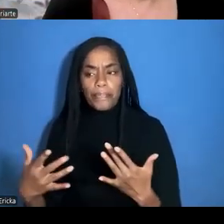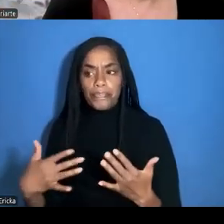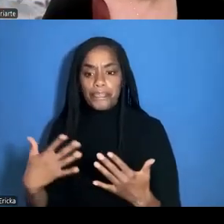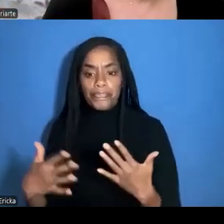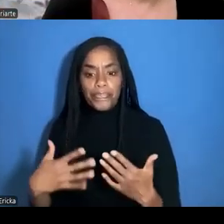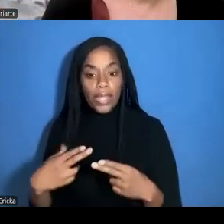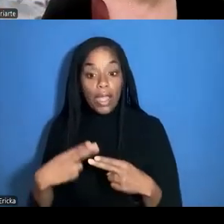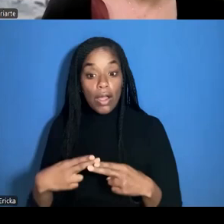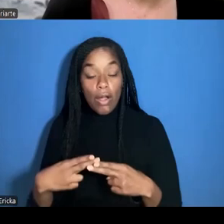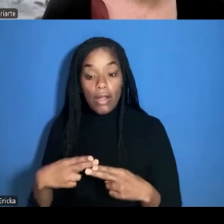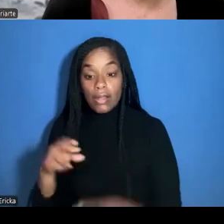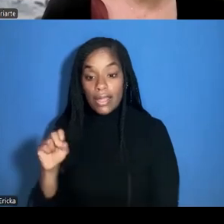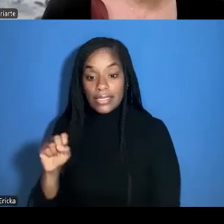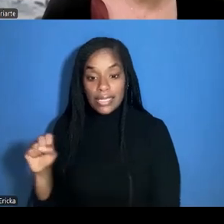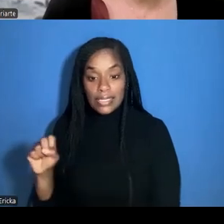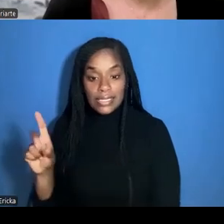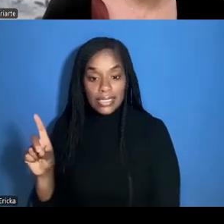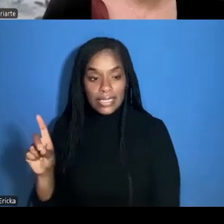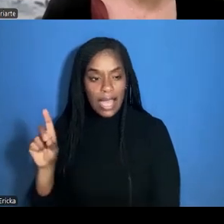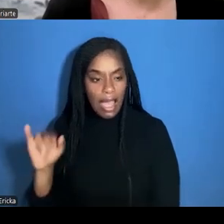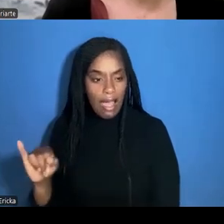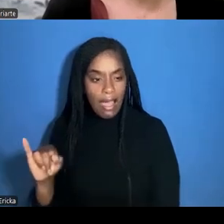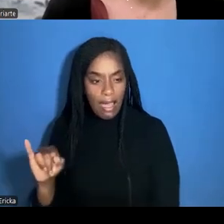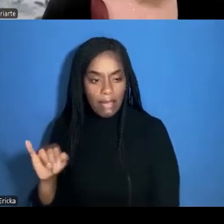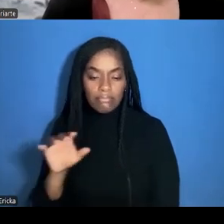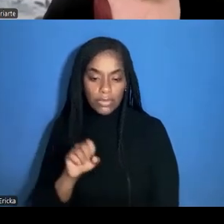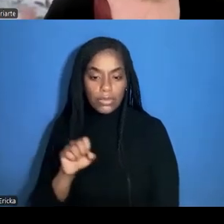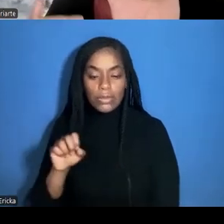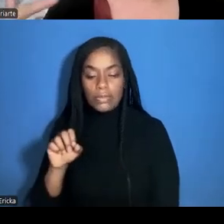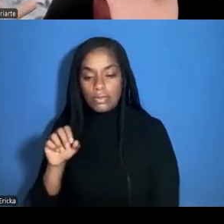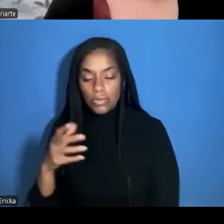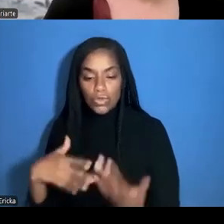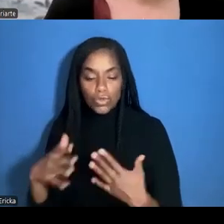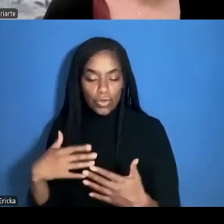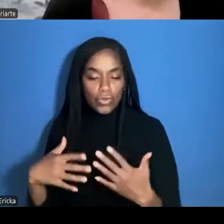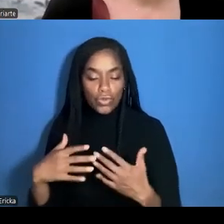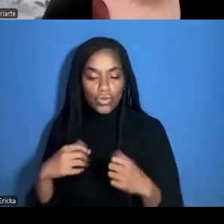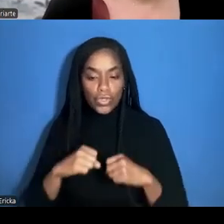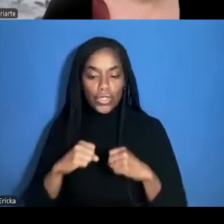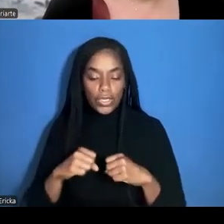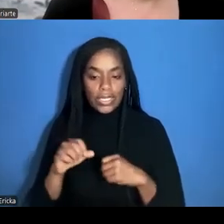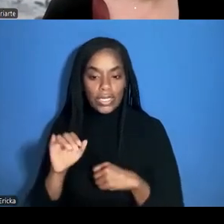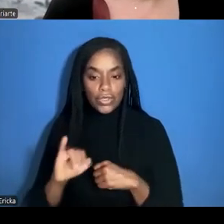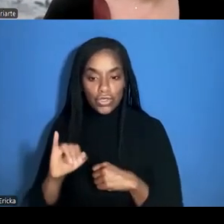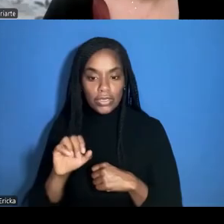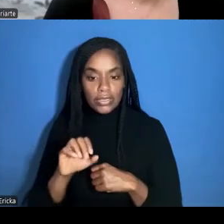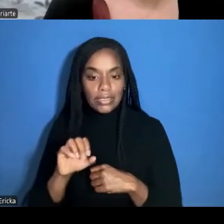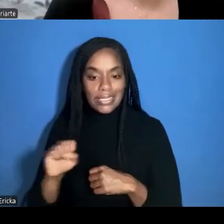Social Security Disability Insurance, known as SSDI, or I'm getting Social Security benefits based on blindness.